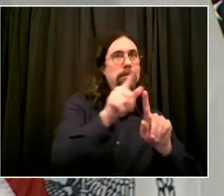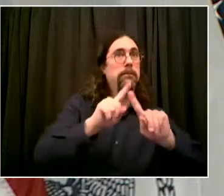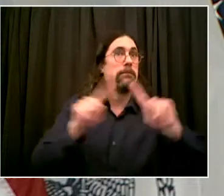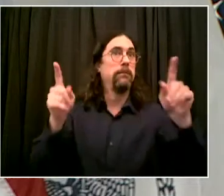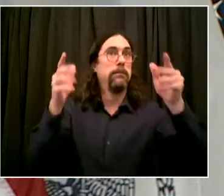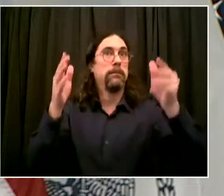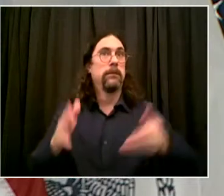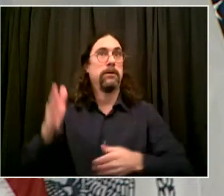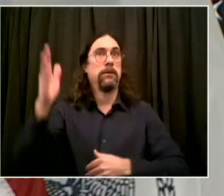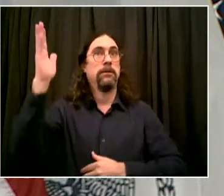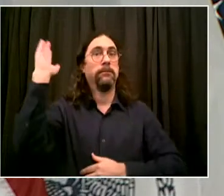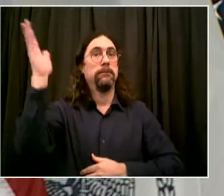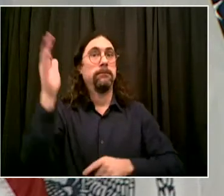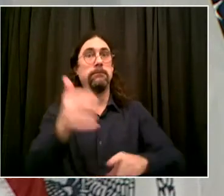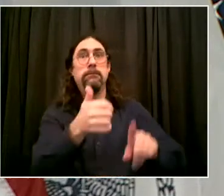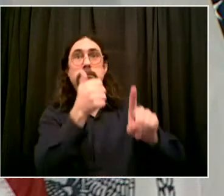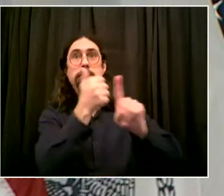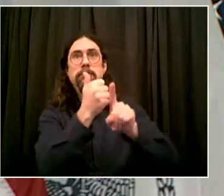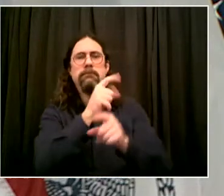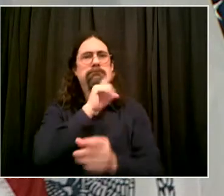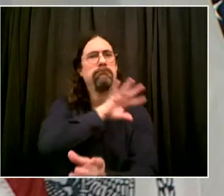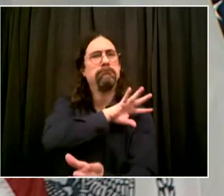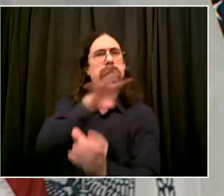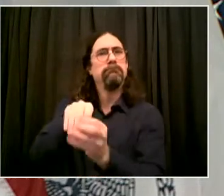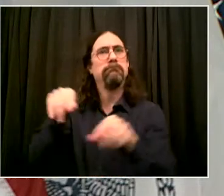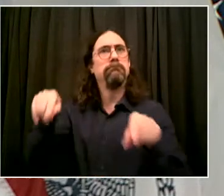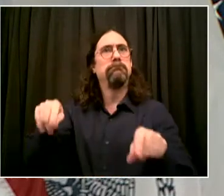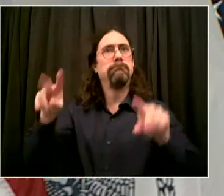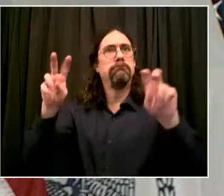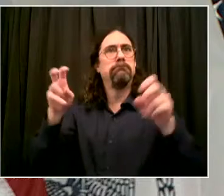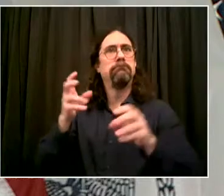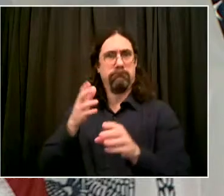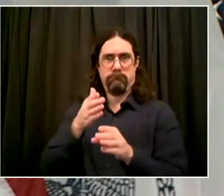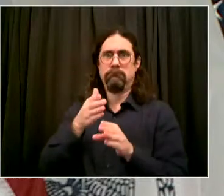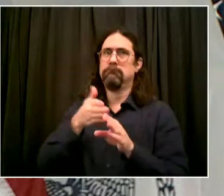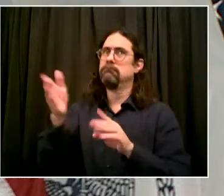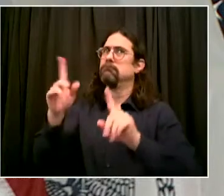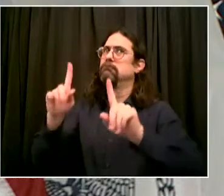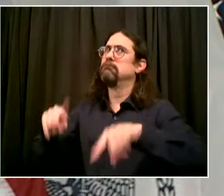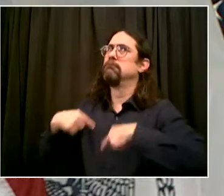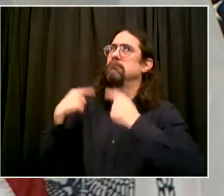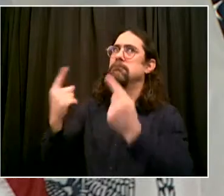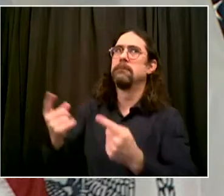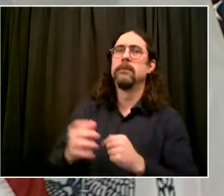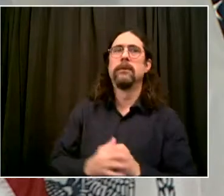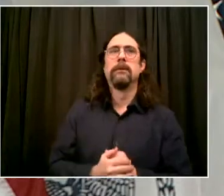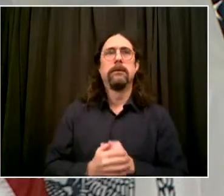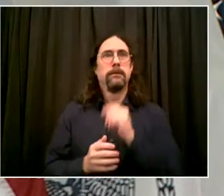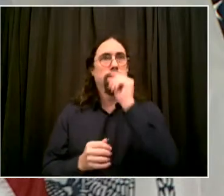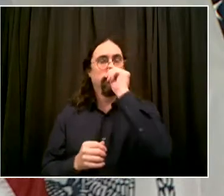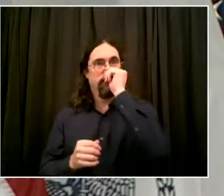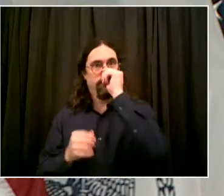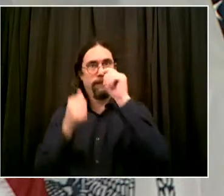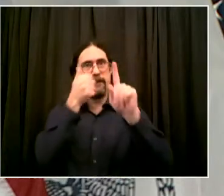TREMENENUSDO CREDIT FOR YOUR MAMA NY YEARS AGO, SOUNDING THE ALARM ABOUT OBGLALALWA RMING, SHOWING US JUST